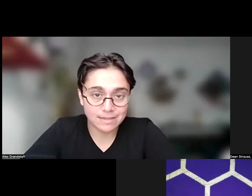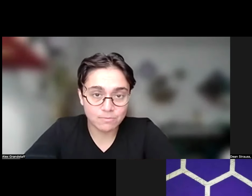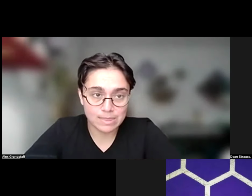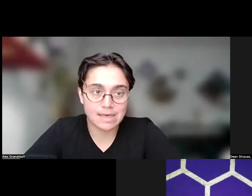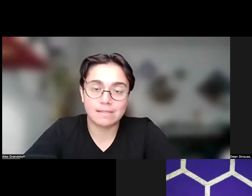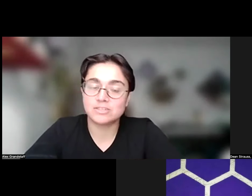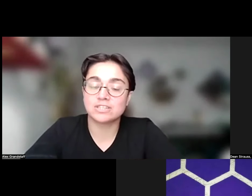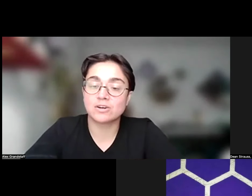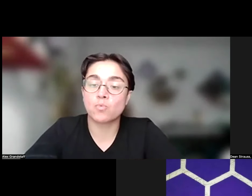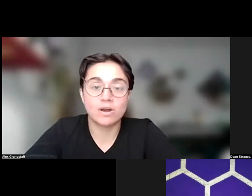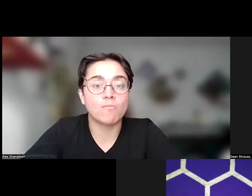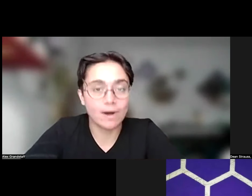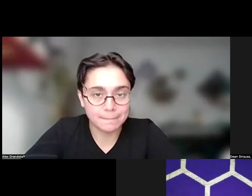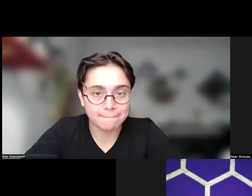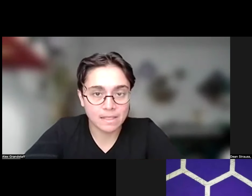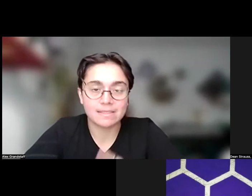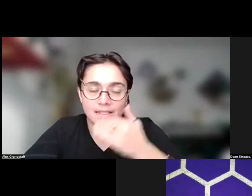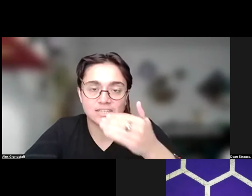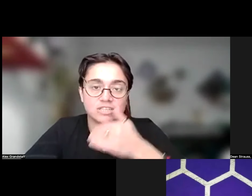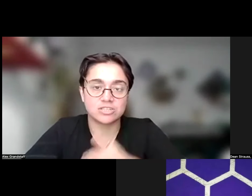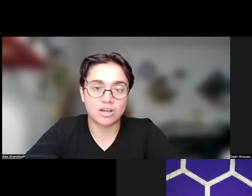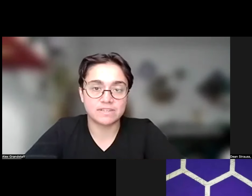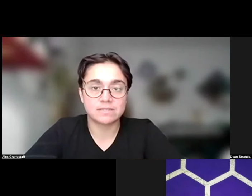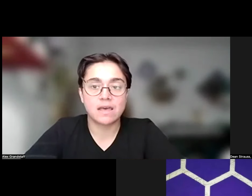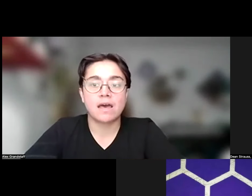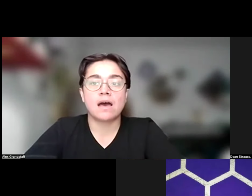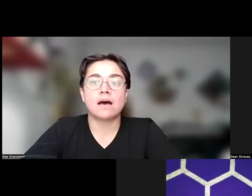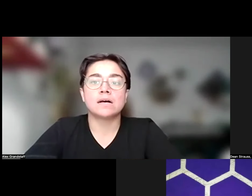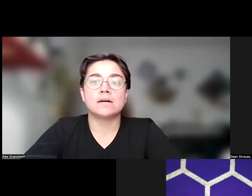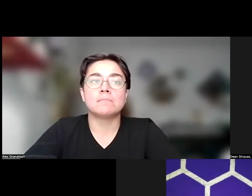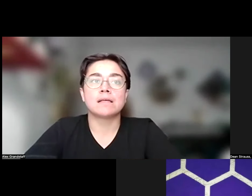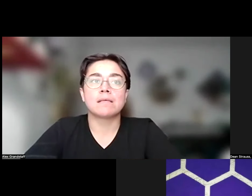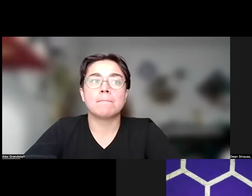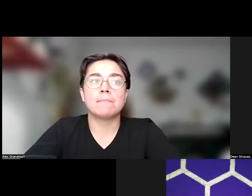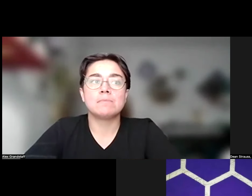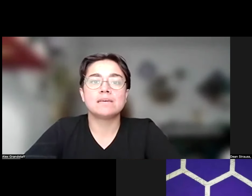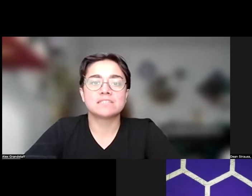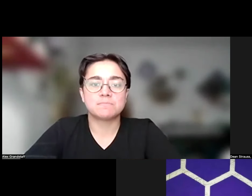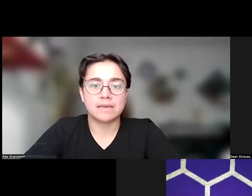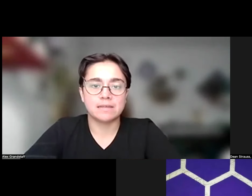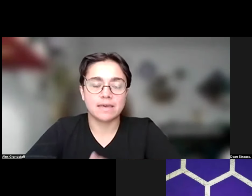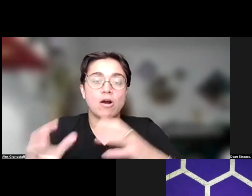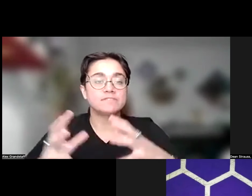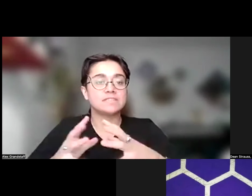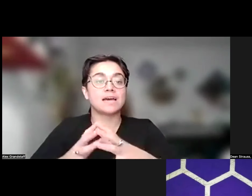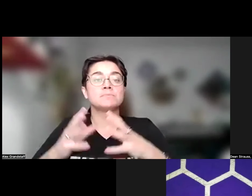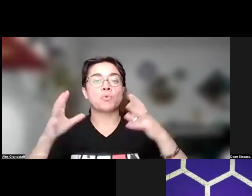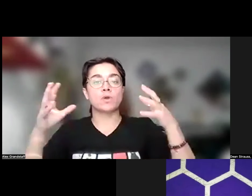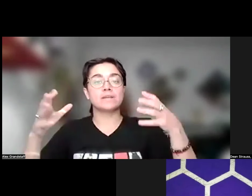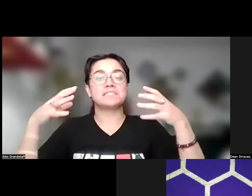maybe that doesn't have to be a place where an immigrant is meeting directly